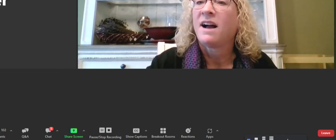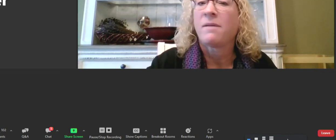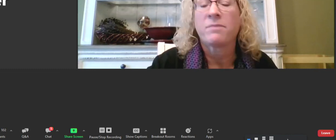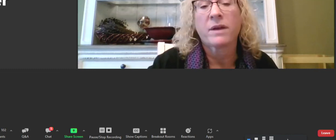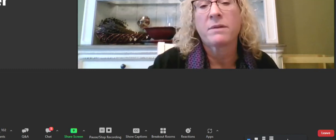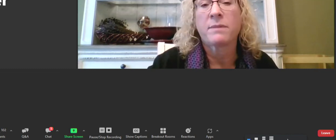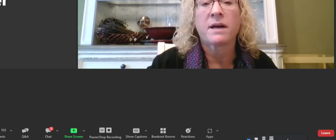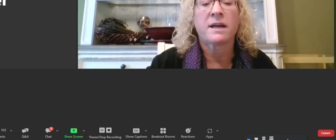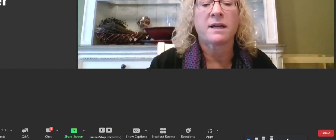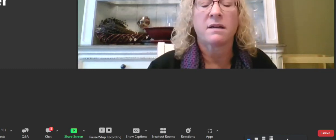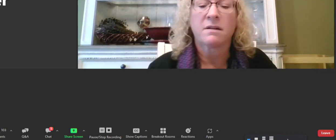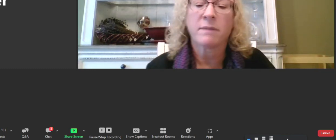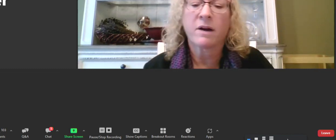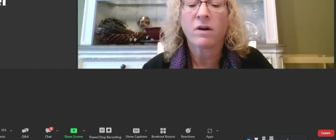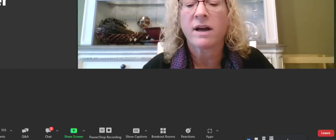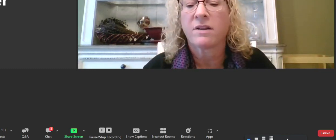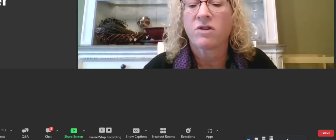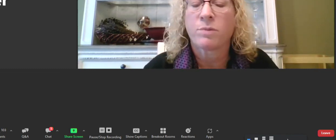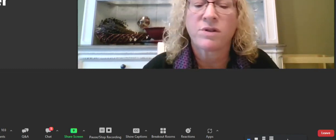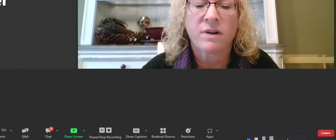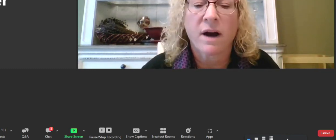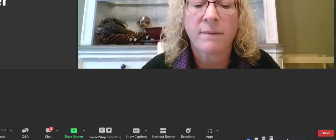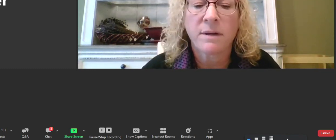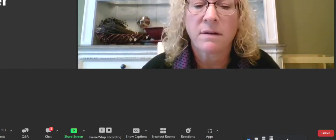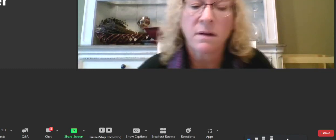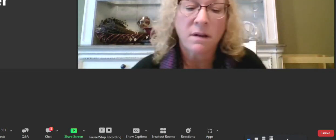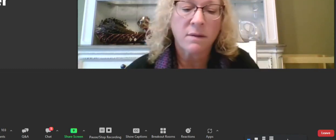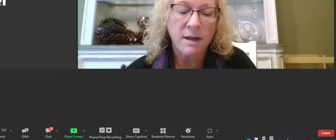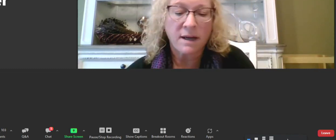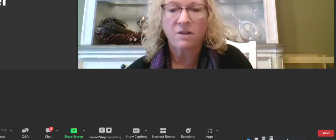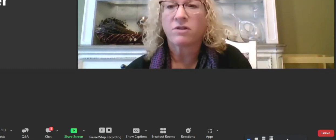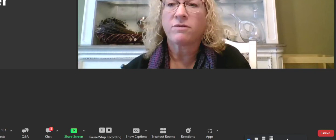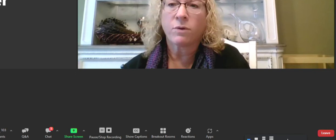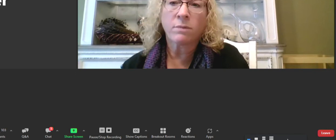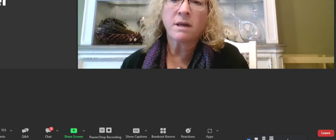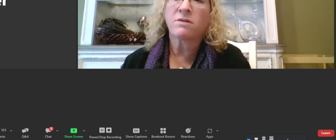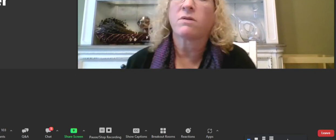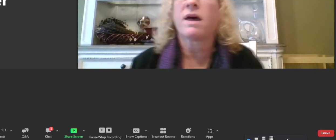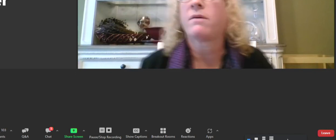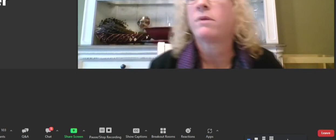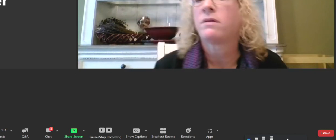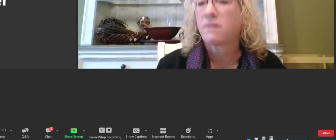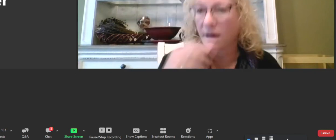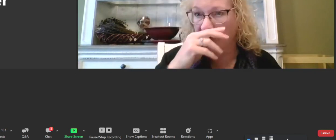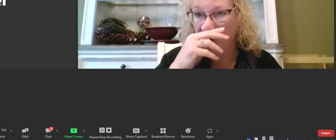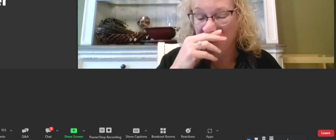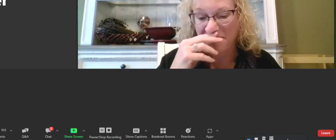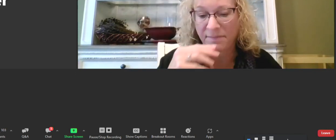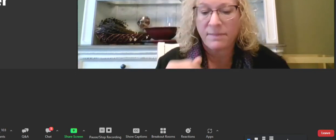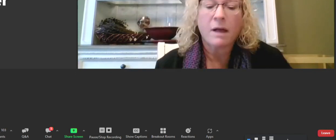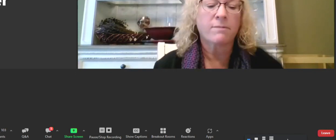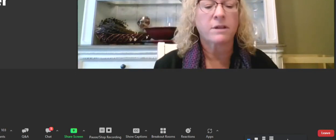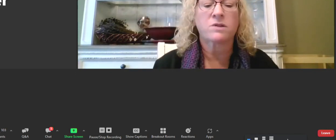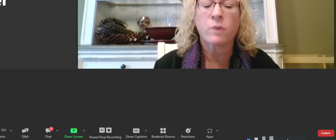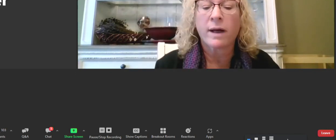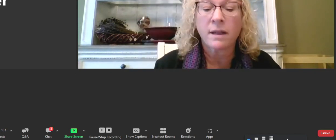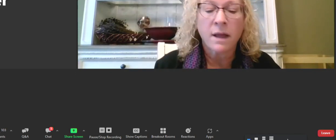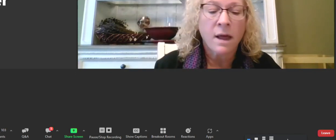My cardiologist prescribed the medication for me, so that was helpful as well.